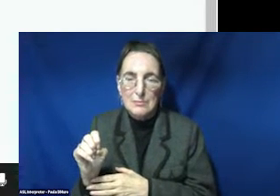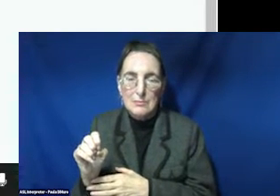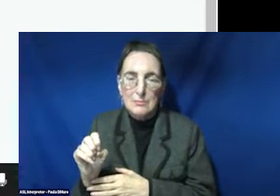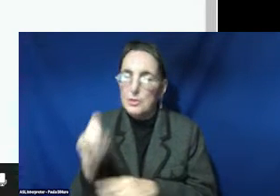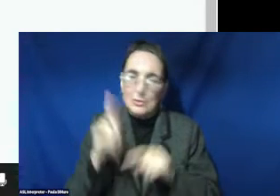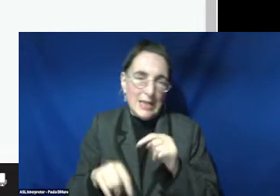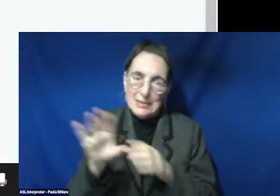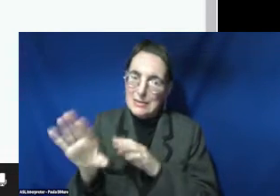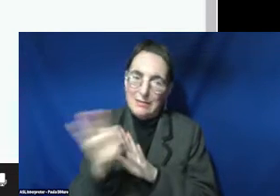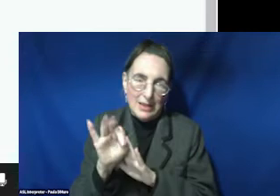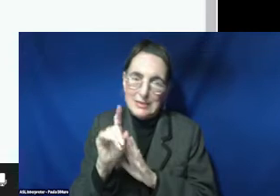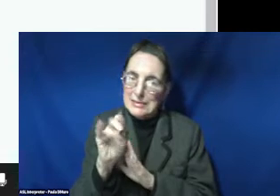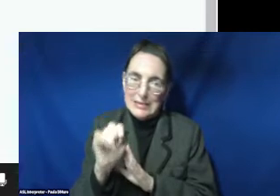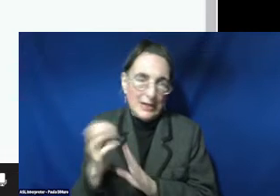So I'm going to go ahead and select a day in the future.